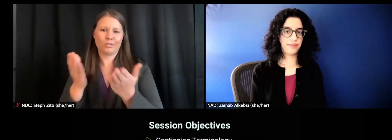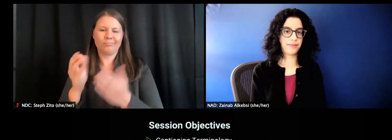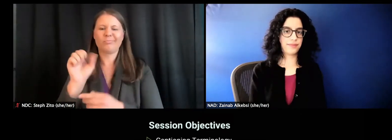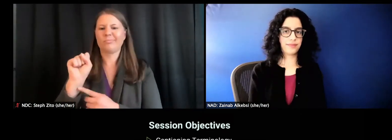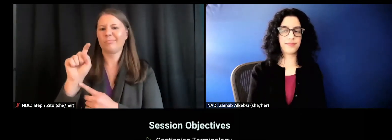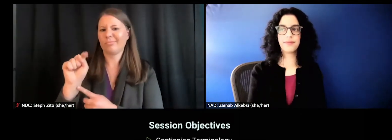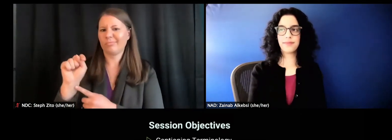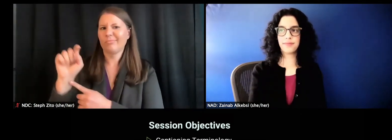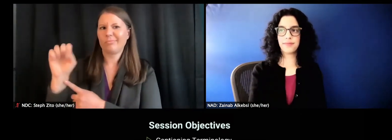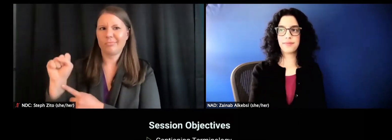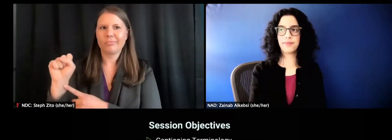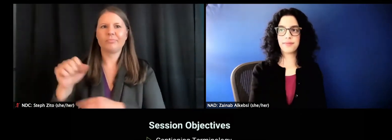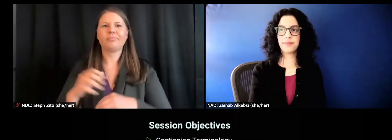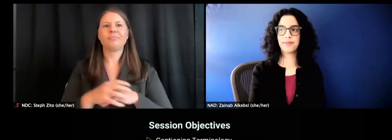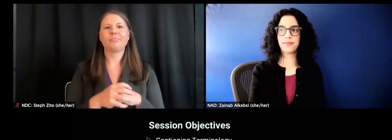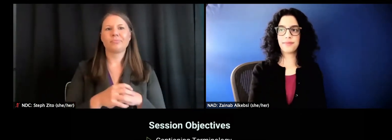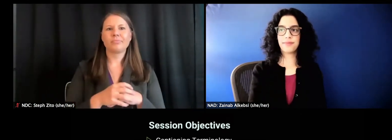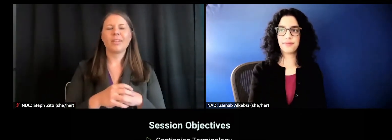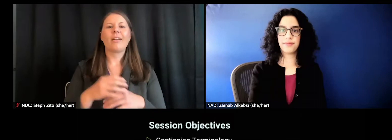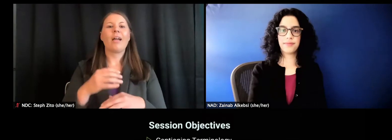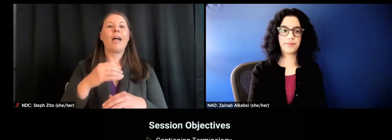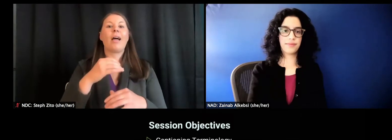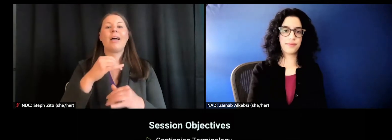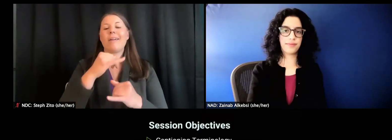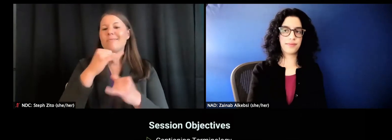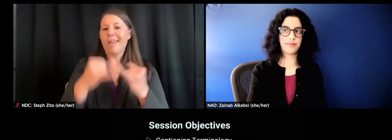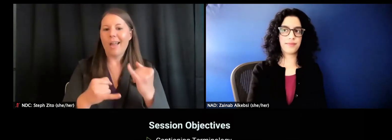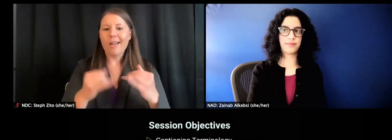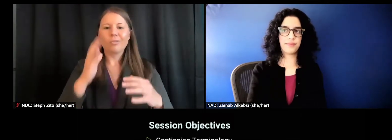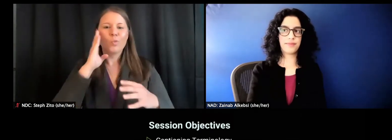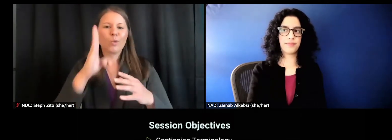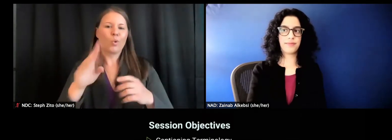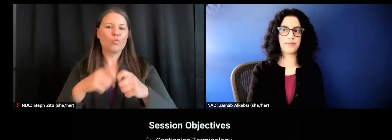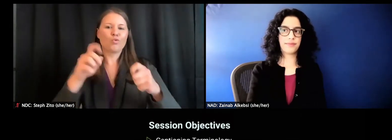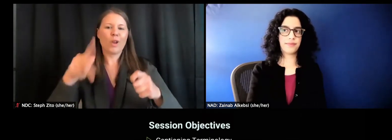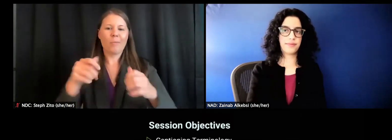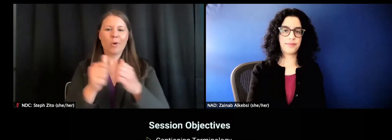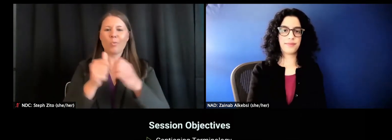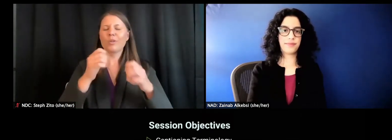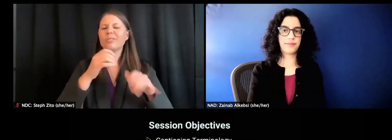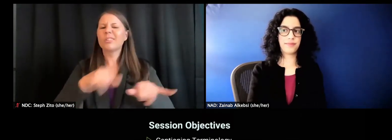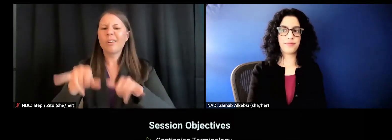to text services providers. Finally, we will discuss common concerns